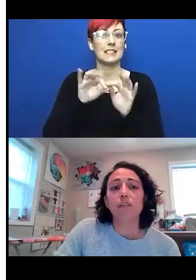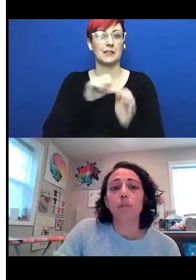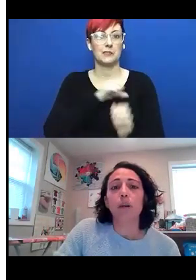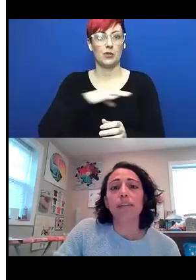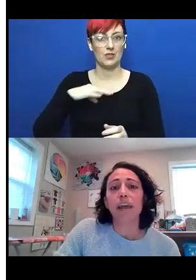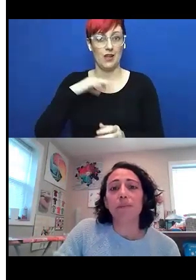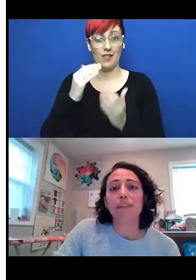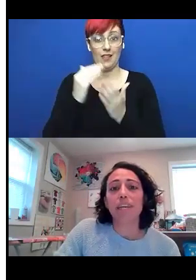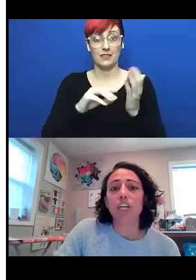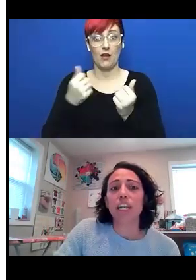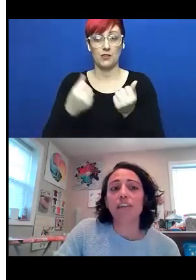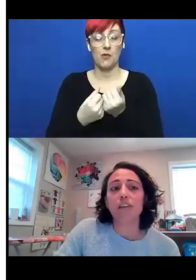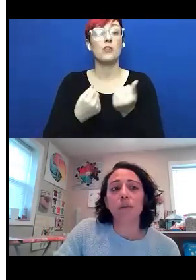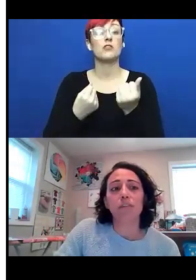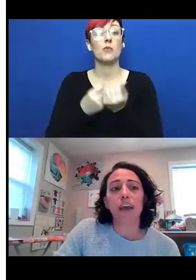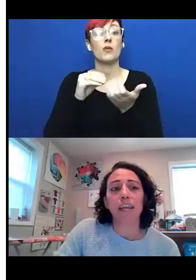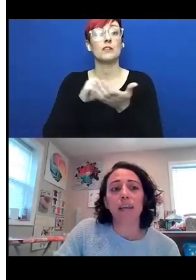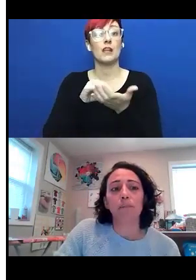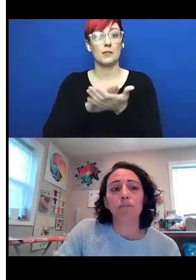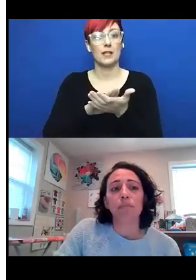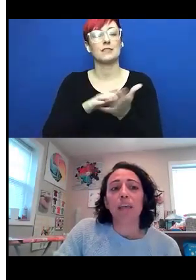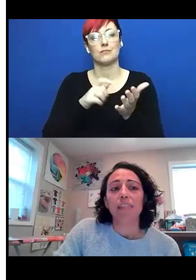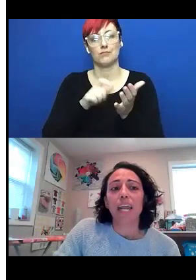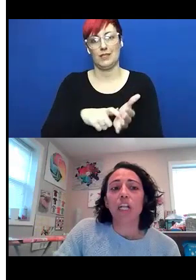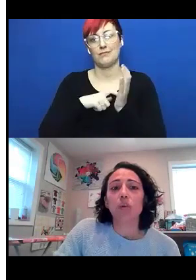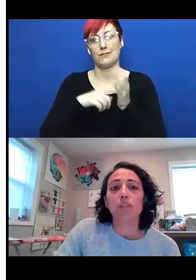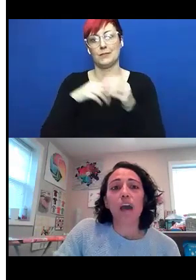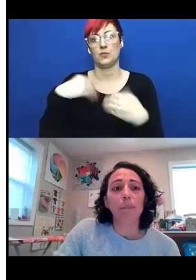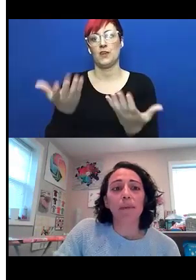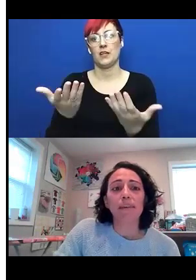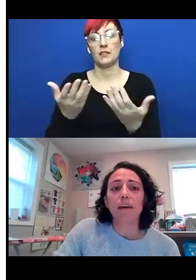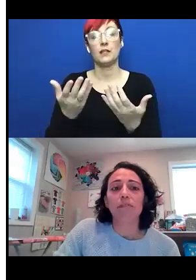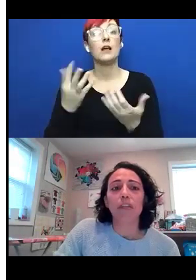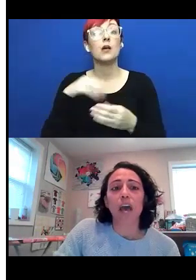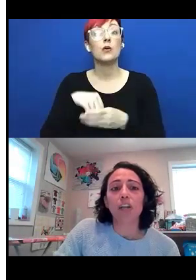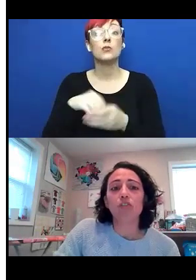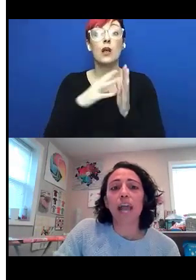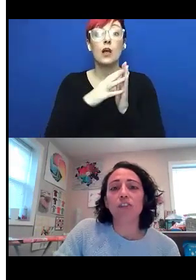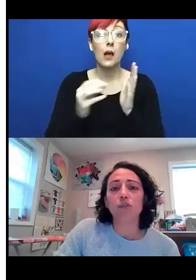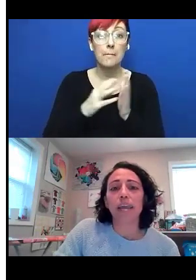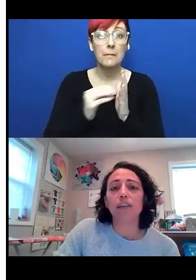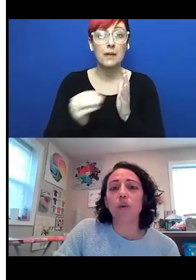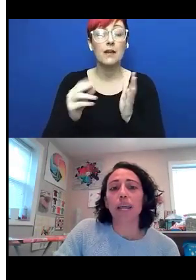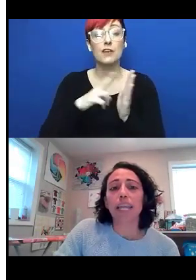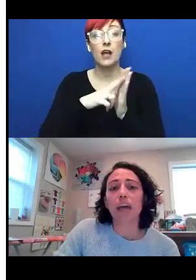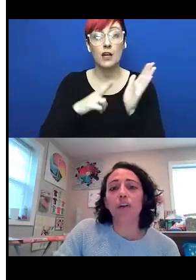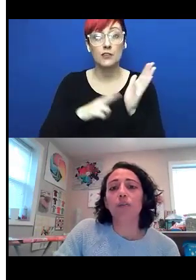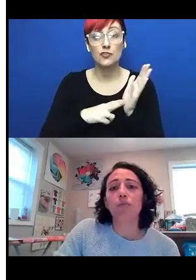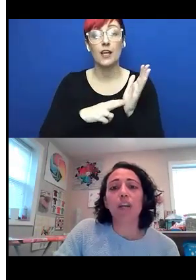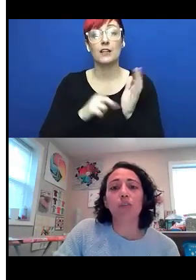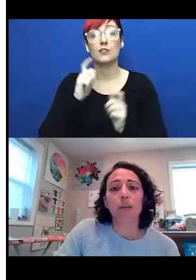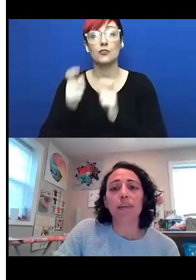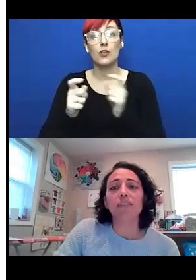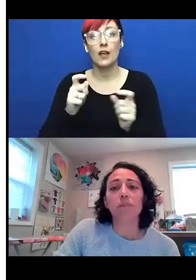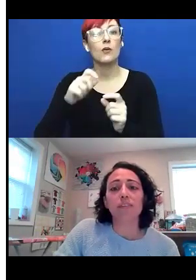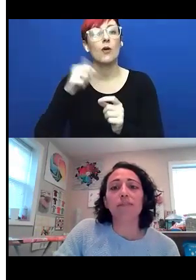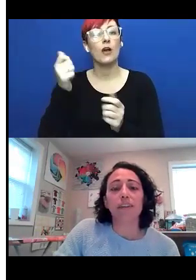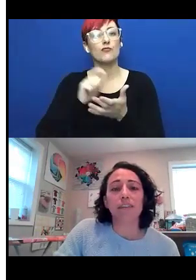supporting documentation needs to be provided. That includes copies of the contract, grant or any other written agreements specific